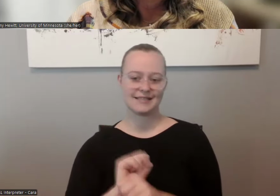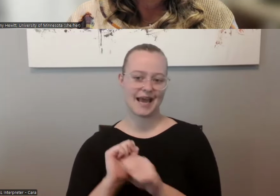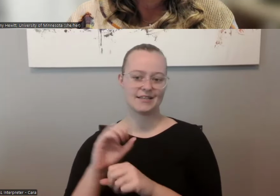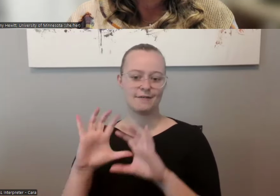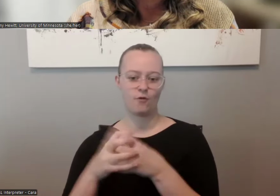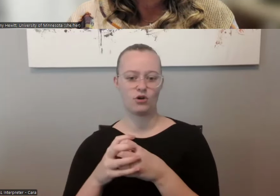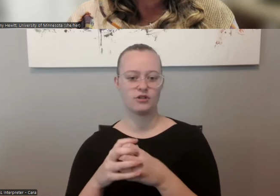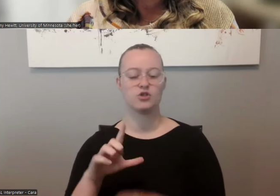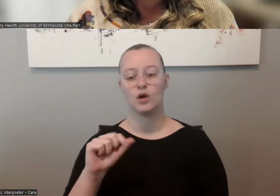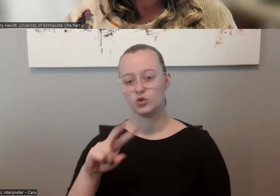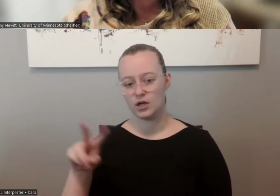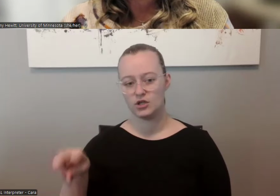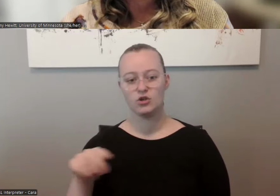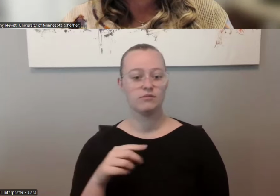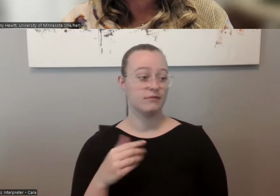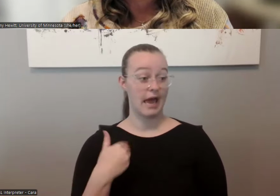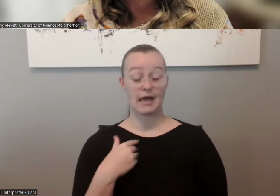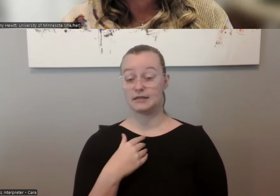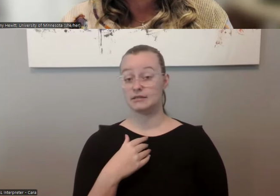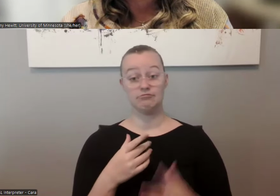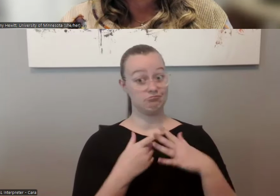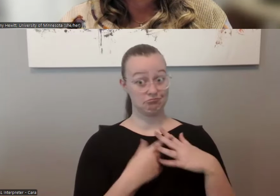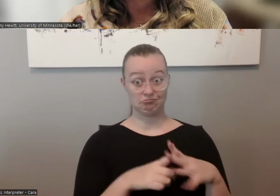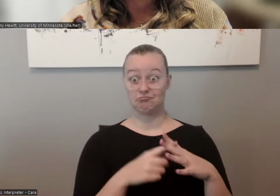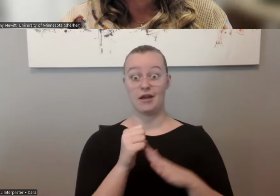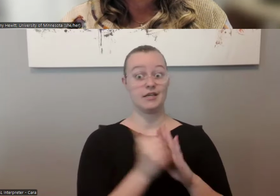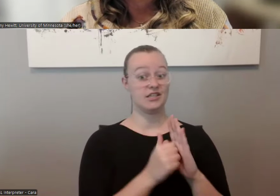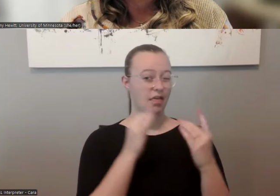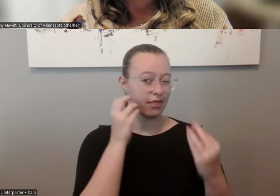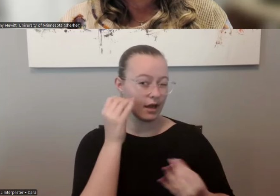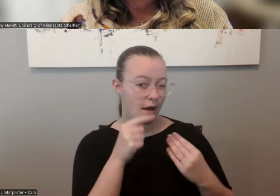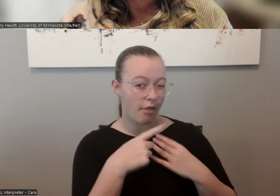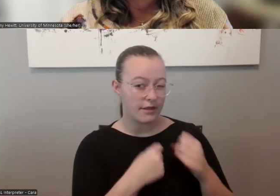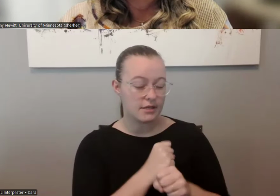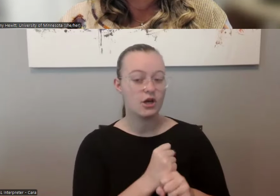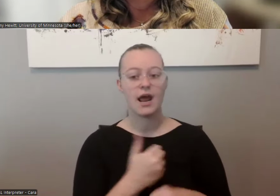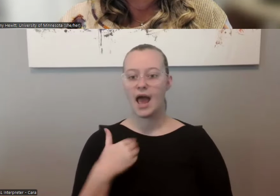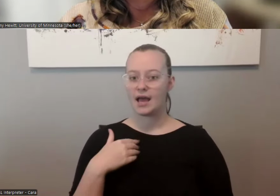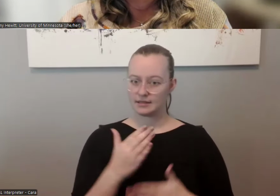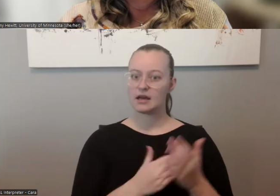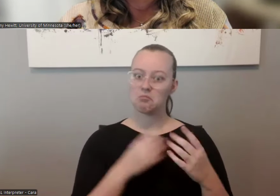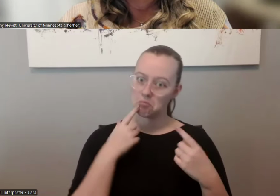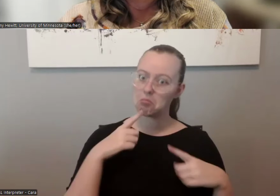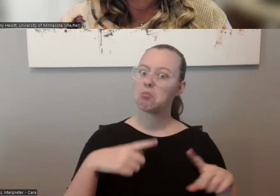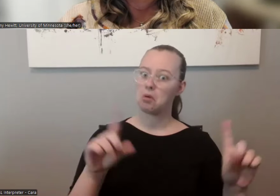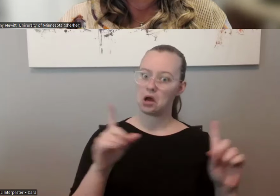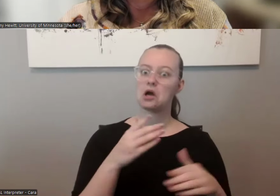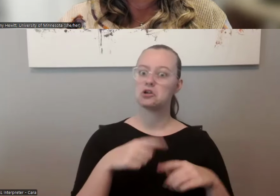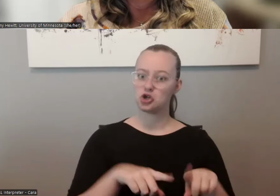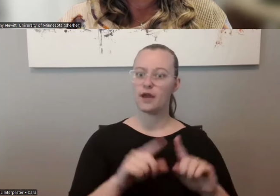They had an ambitious legislative agenda that they were considering this year and had some significant successes during the session.